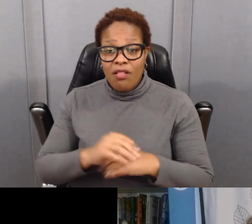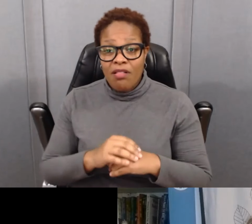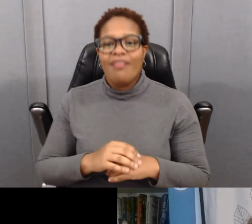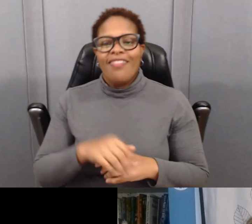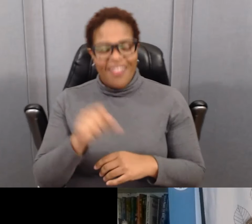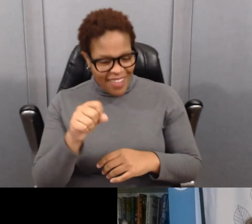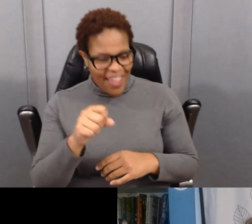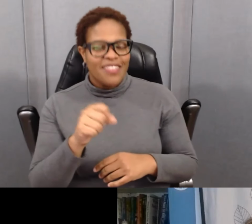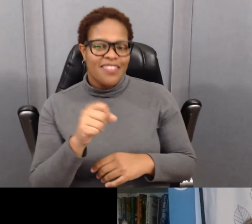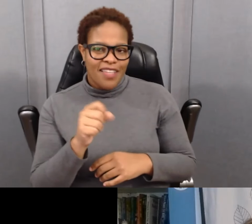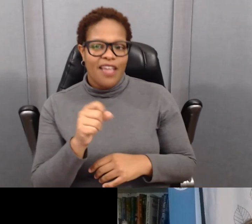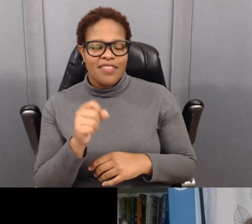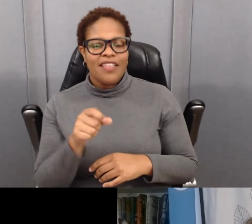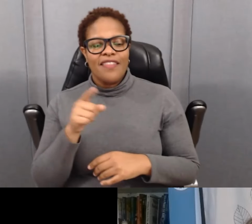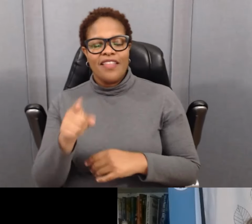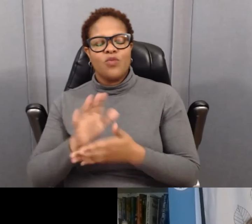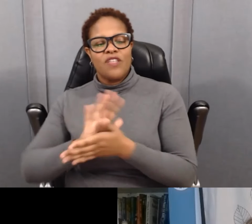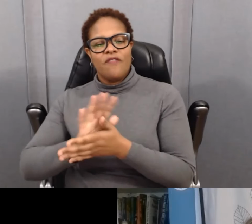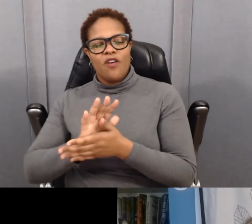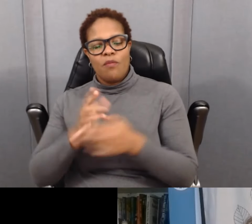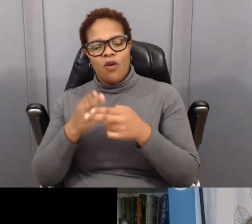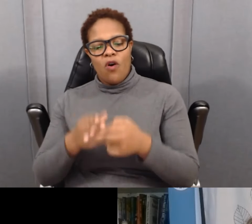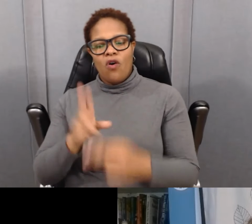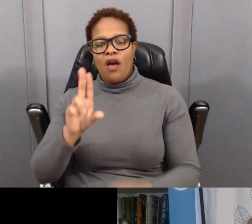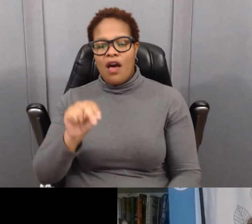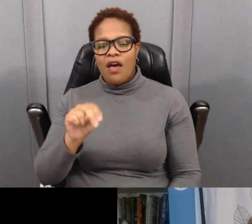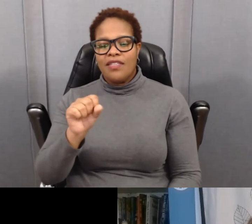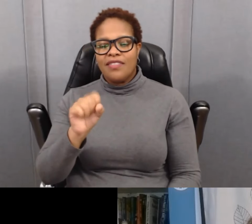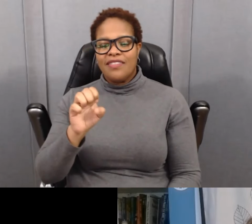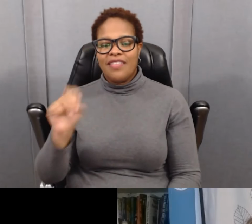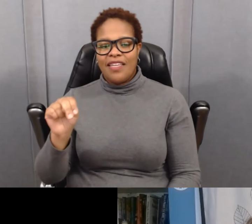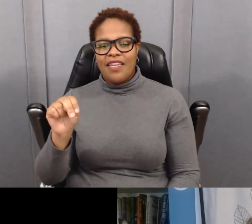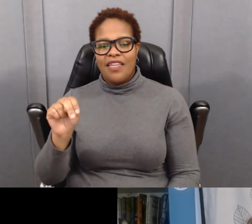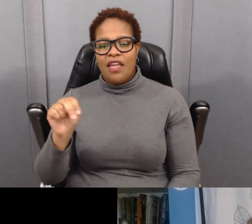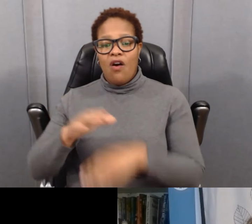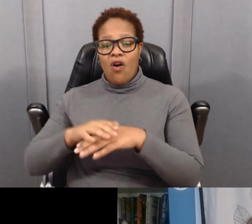So it was a film called "Unseen" on PBS, it premiered Monday on PBS.